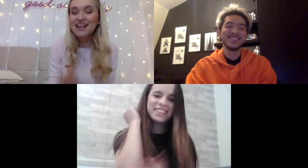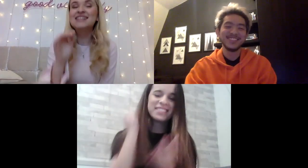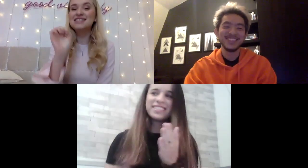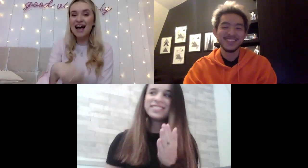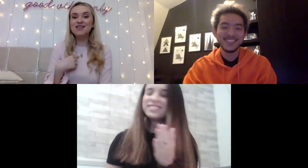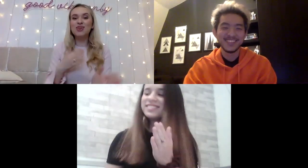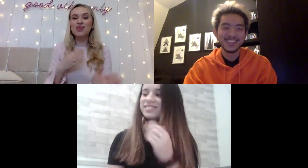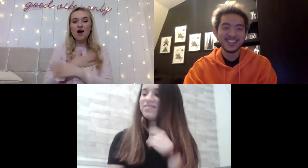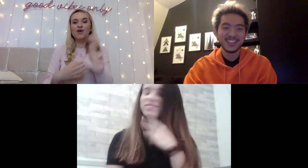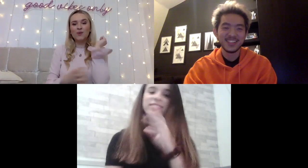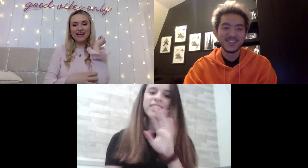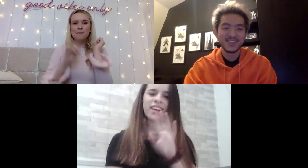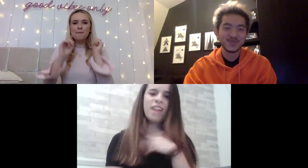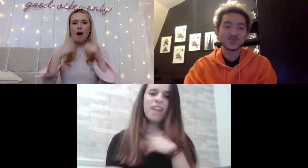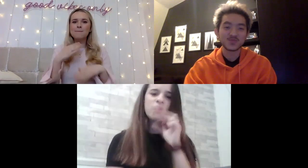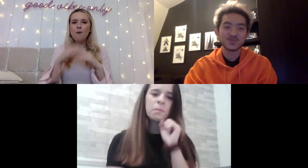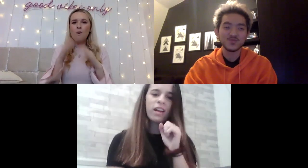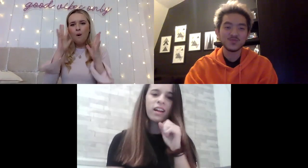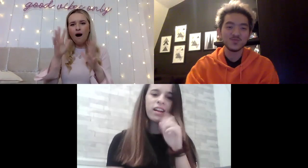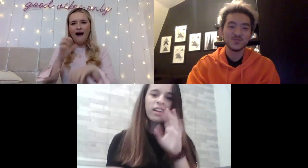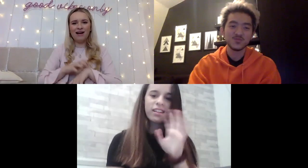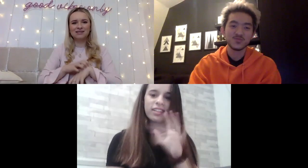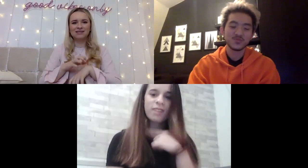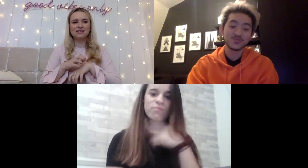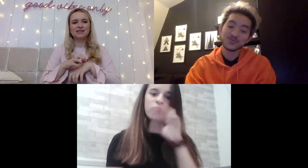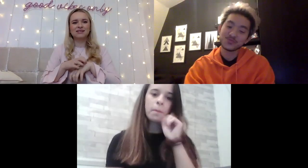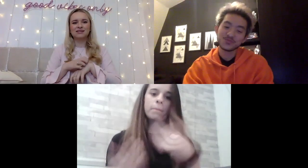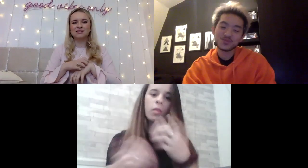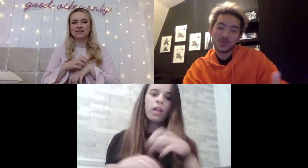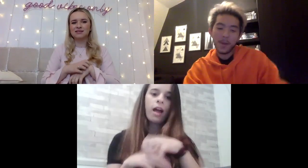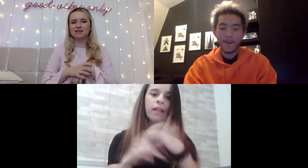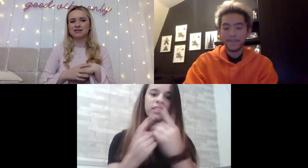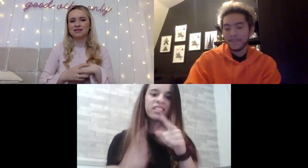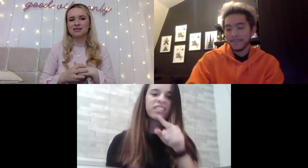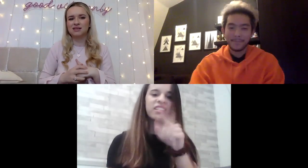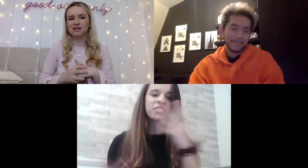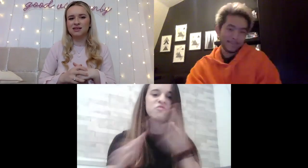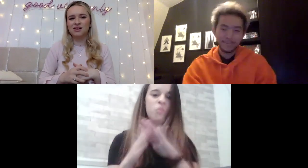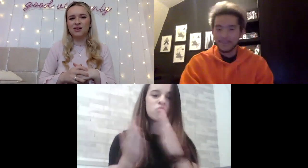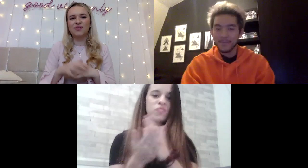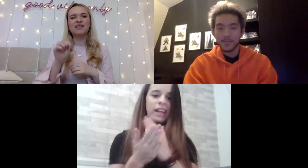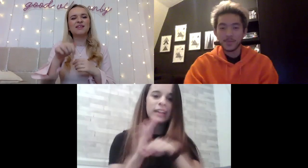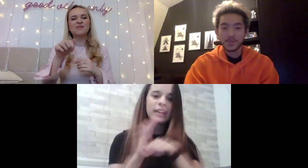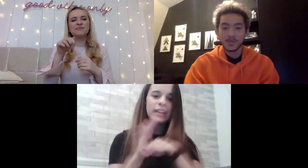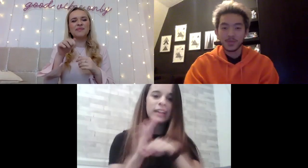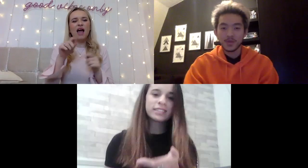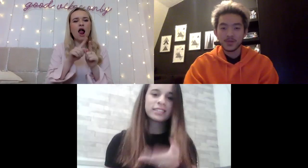Jas: Yes I love cookies but I prefer cake Jem: I remember you said that you're not into birthday cakes